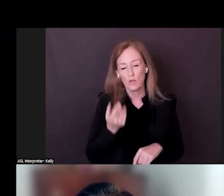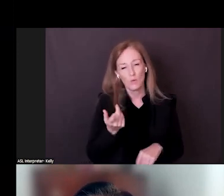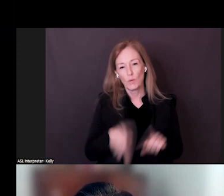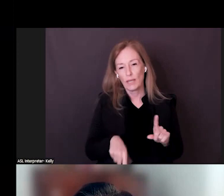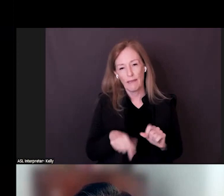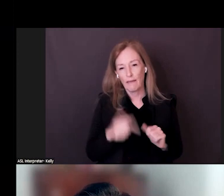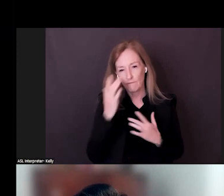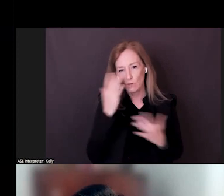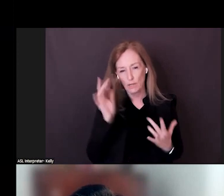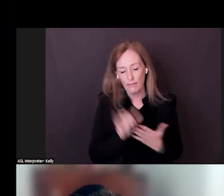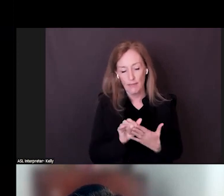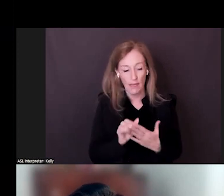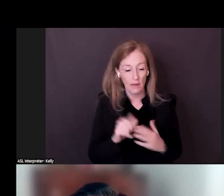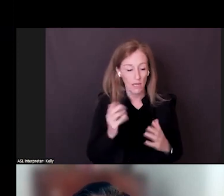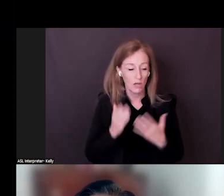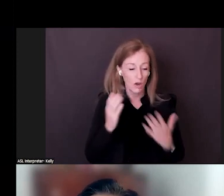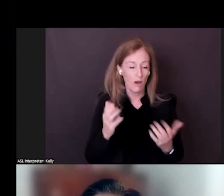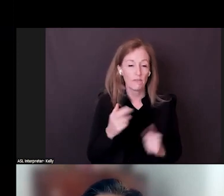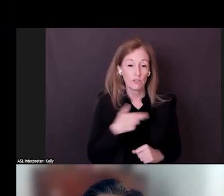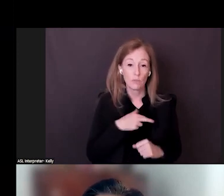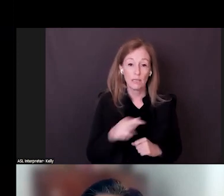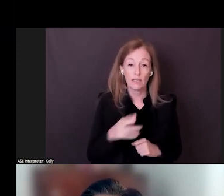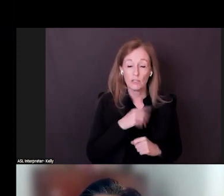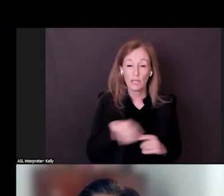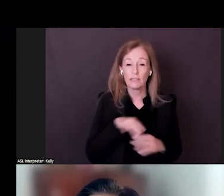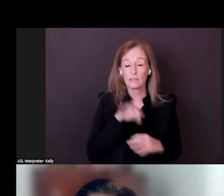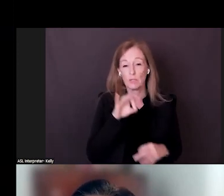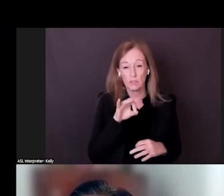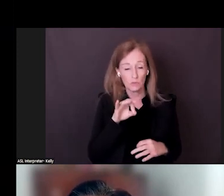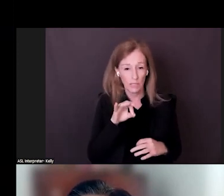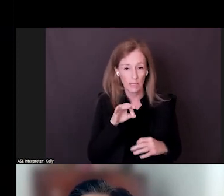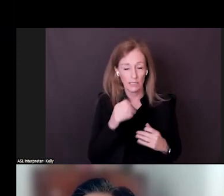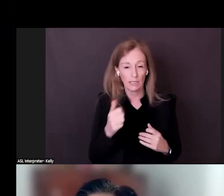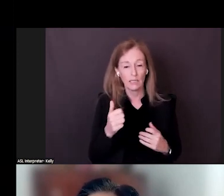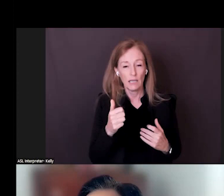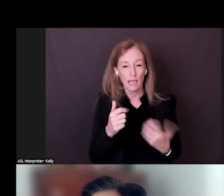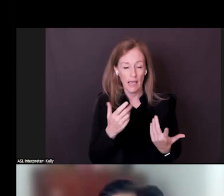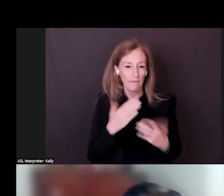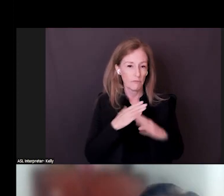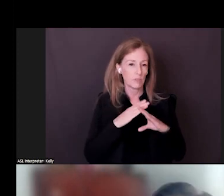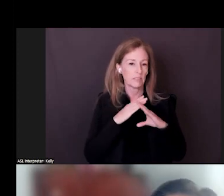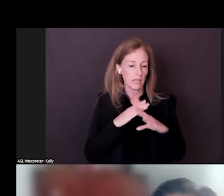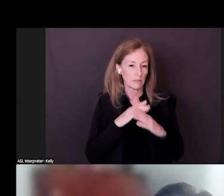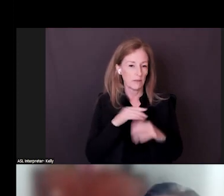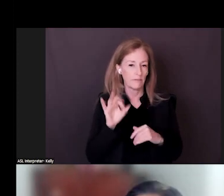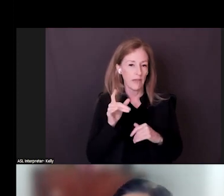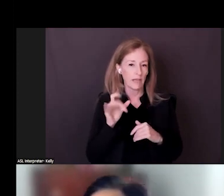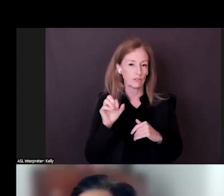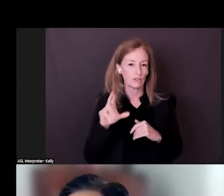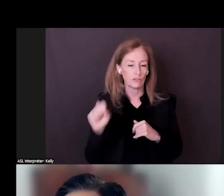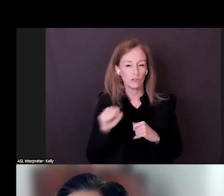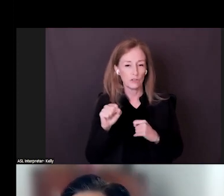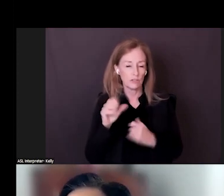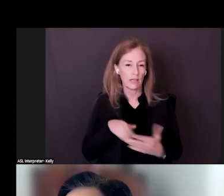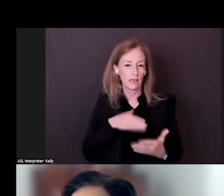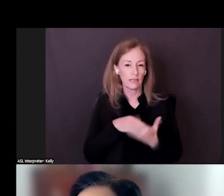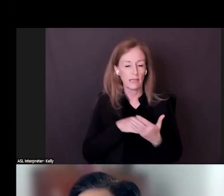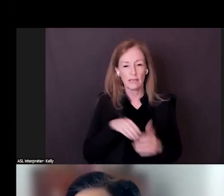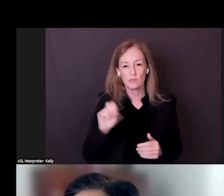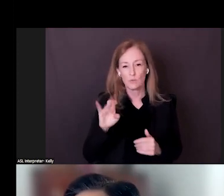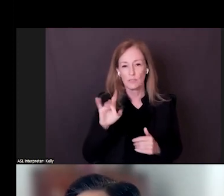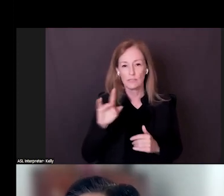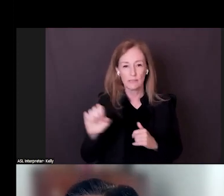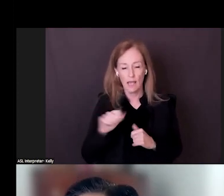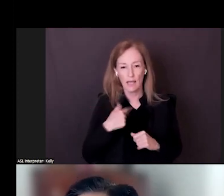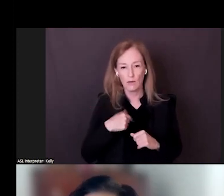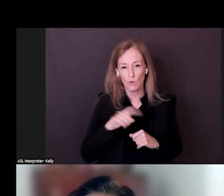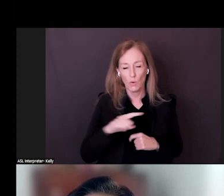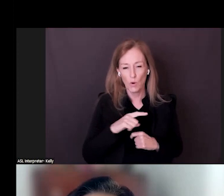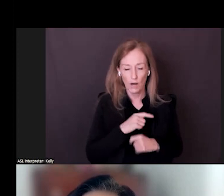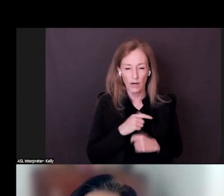IT OFFERS BOTH -- RELIGION AND SPIRITUAL IS INCREDIBLY IMPORTANT.